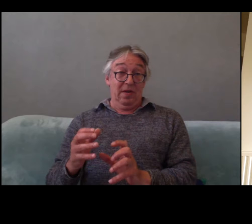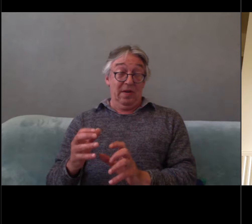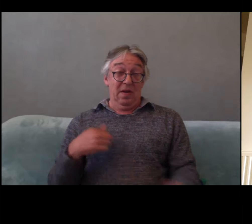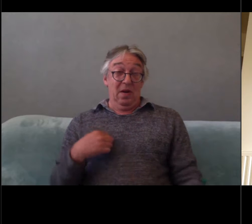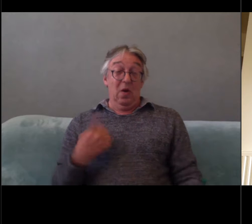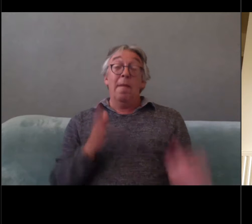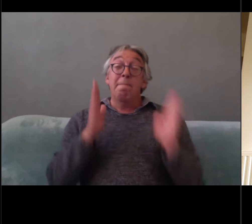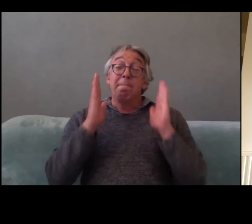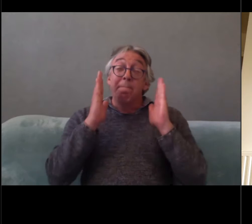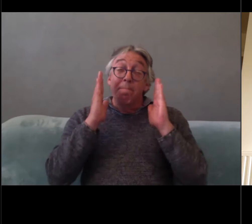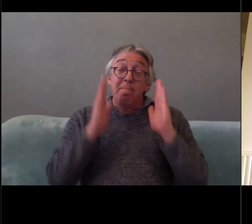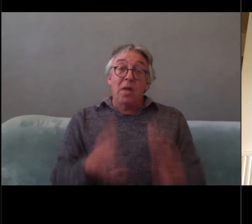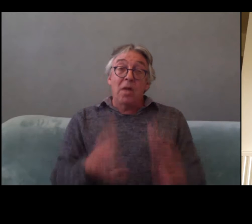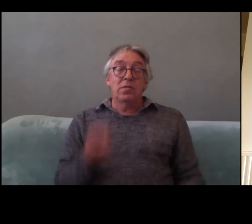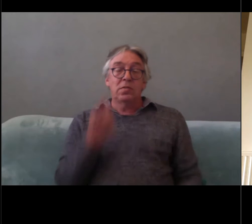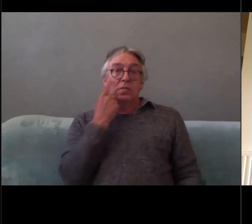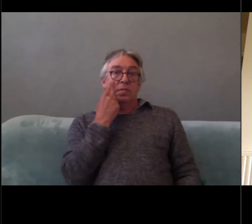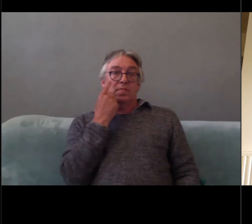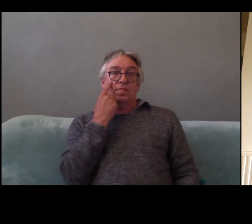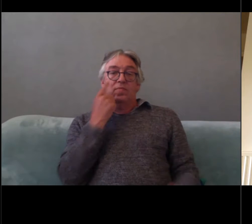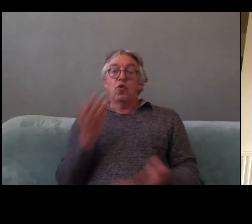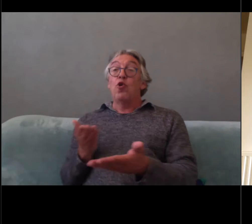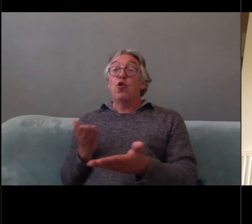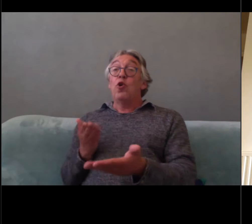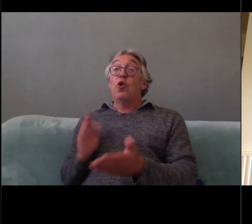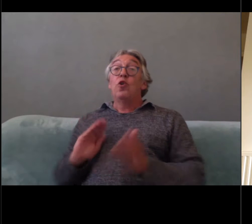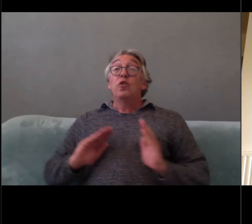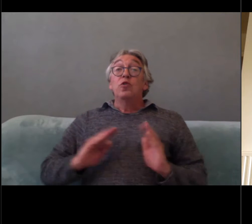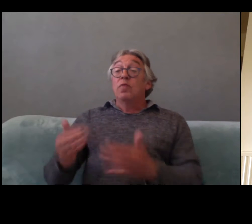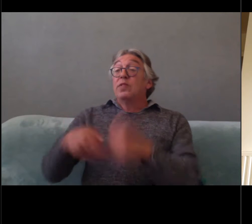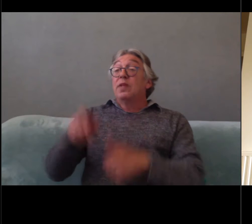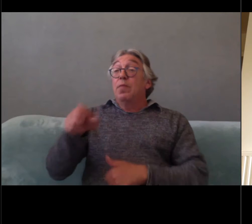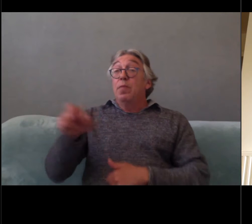to their services and, of course, to their rights.